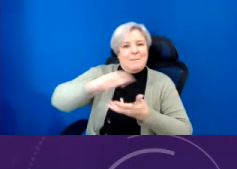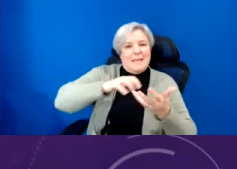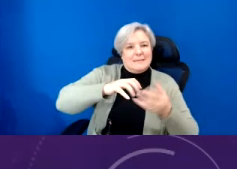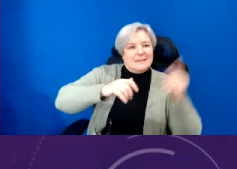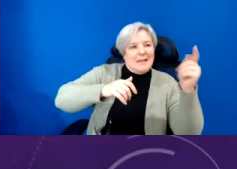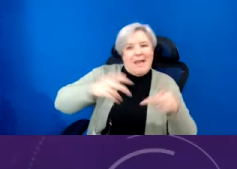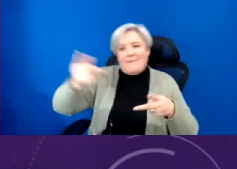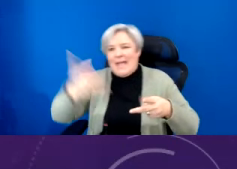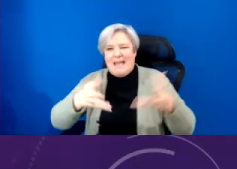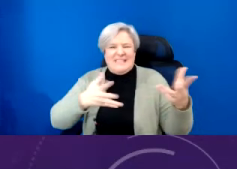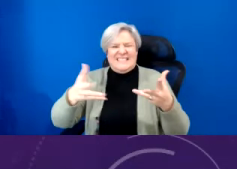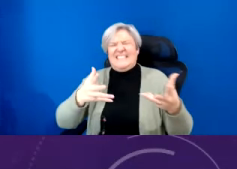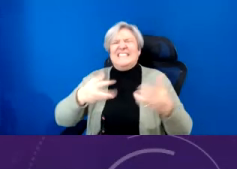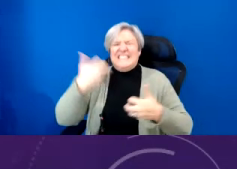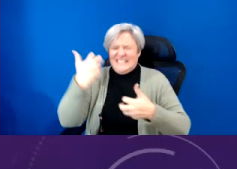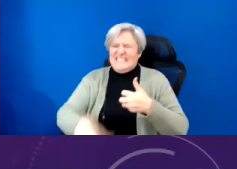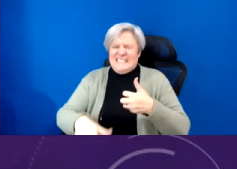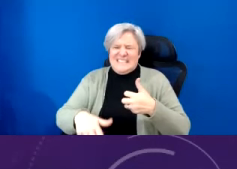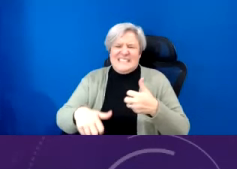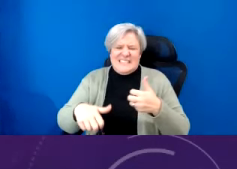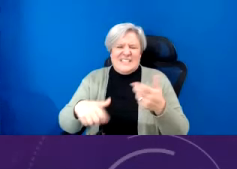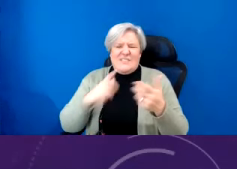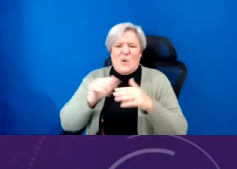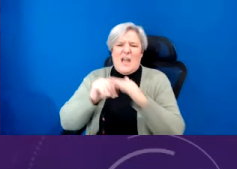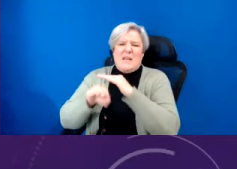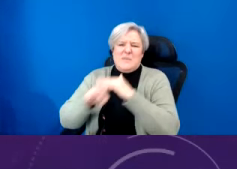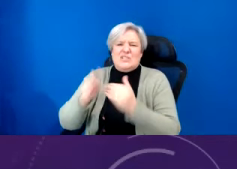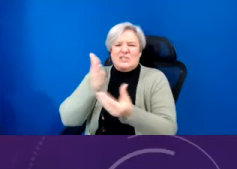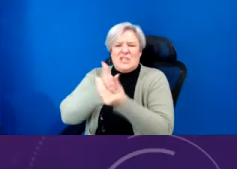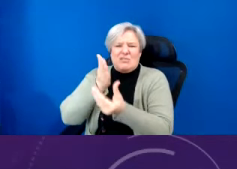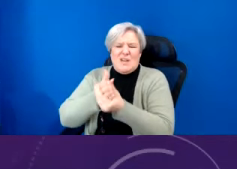then it's very difficult for emissions of records to pick out